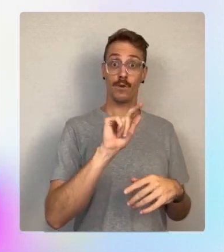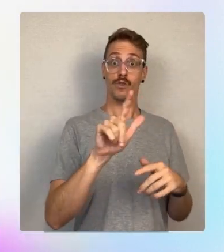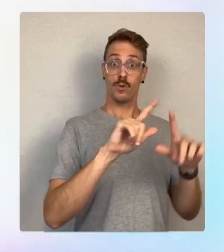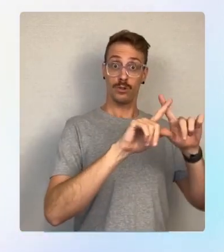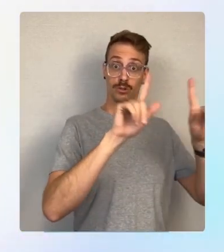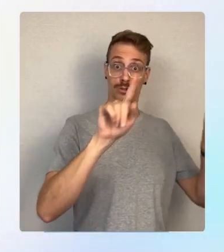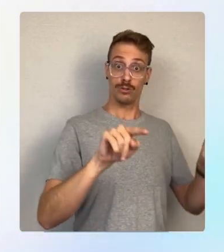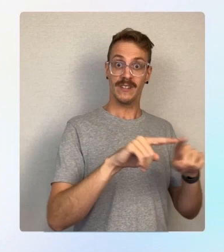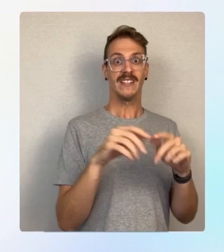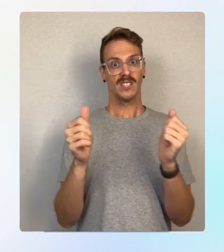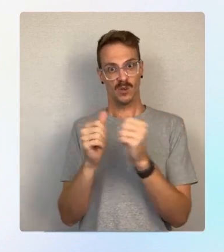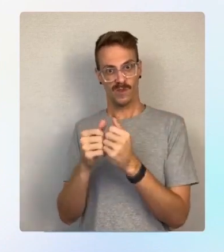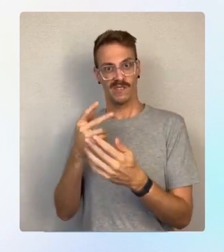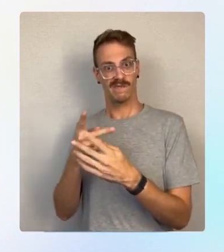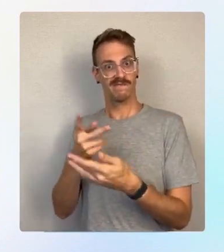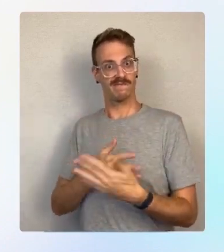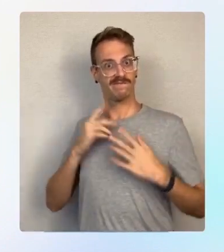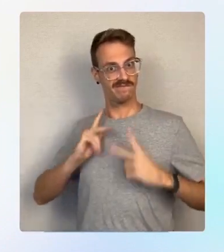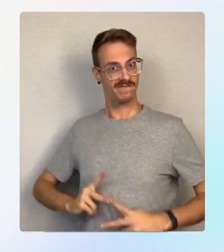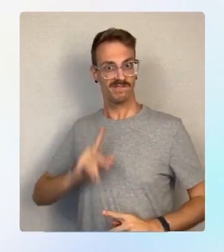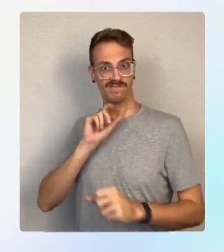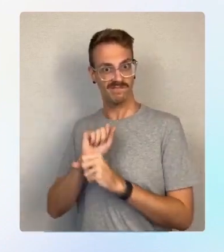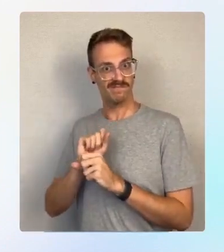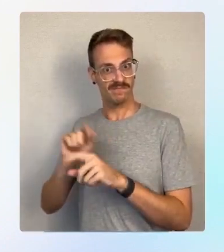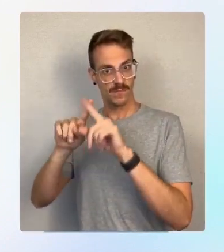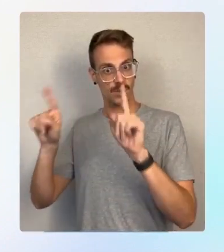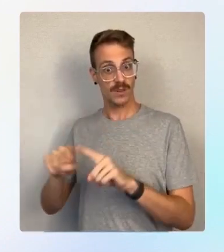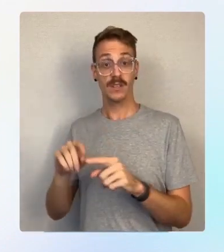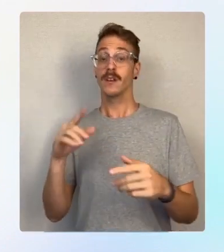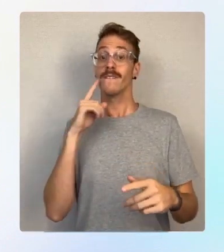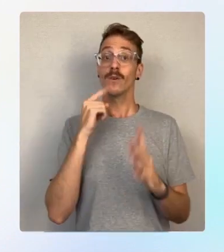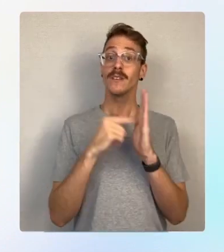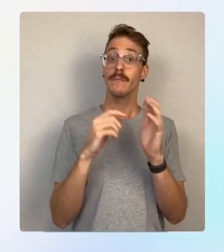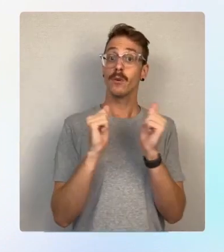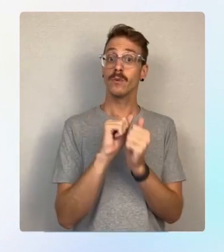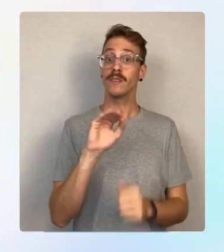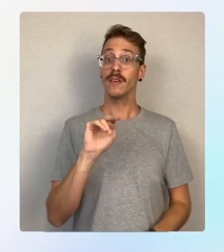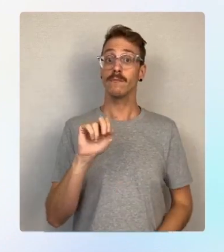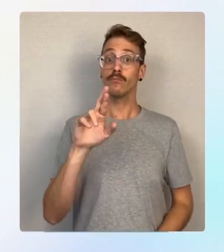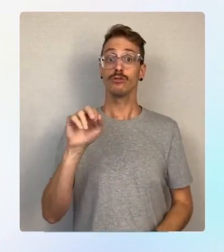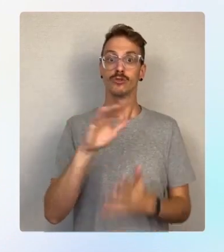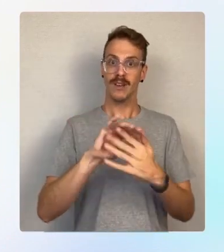For example, with Immersed, users can spawn up to five virtual screens